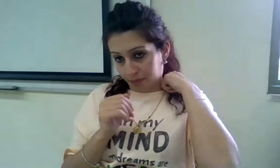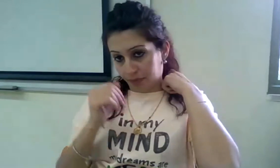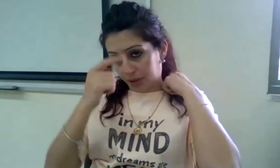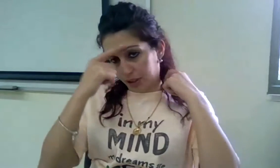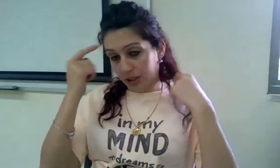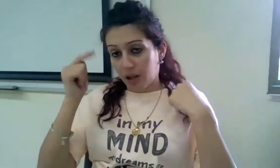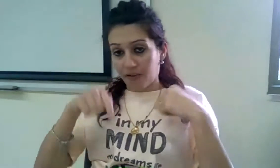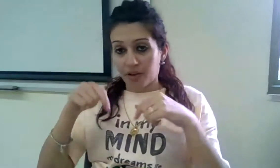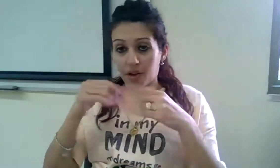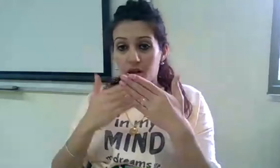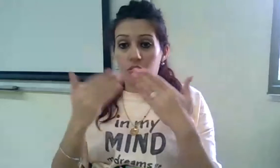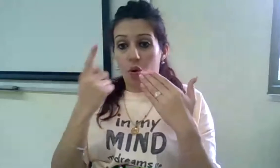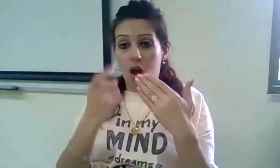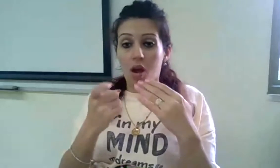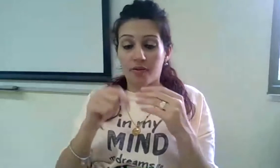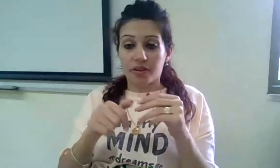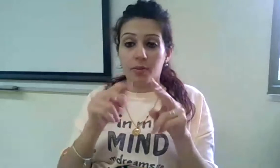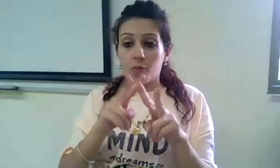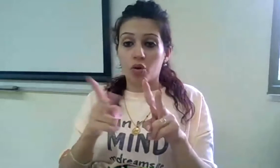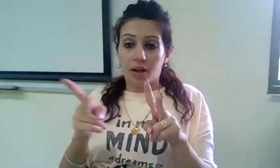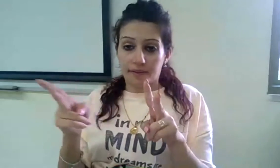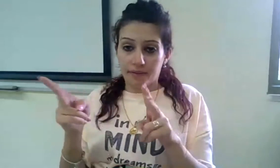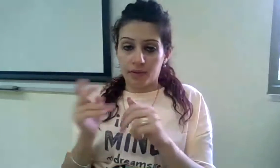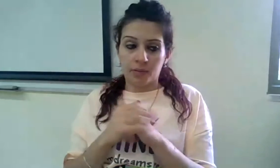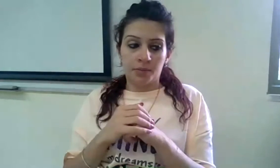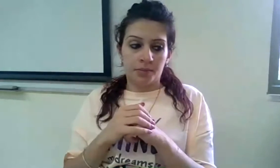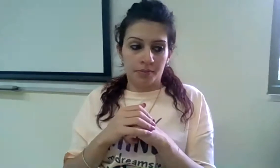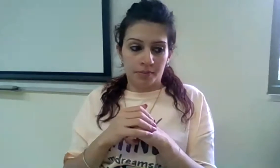own parents who support them in the classroom or if it's another parent.